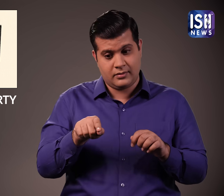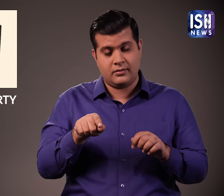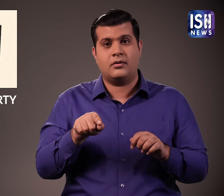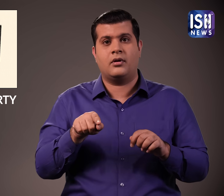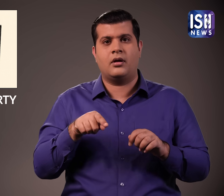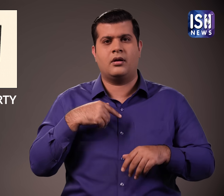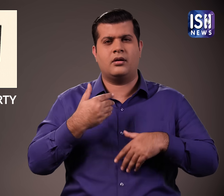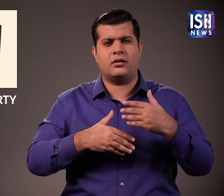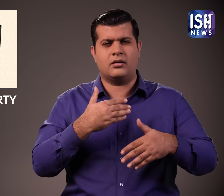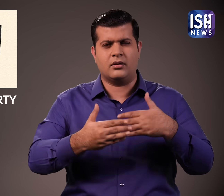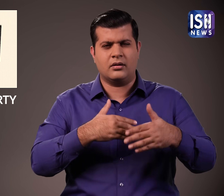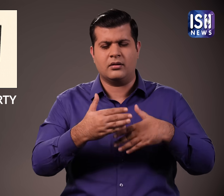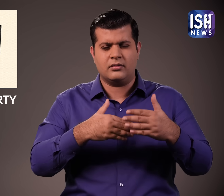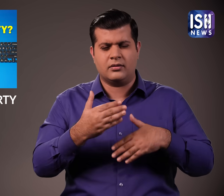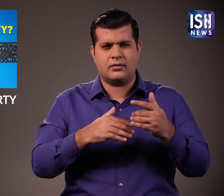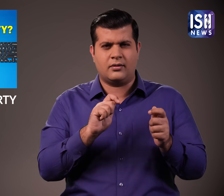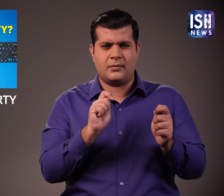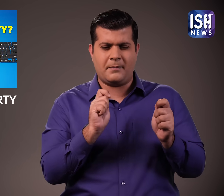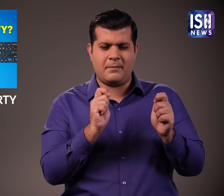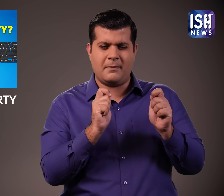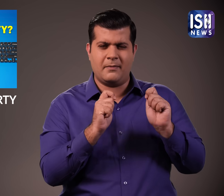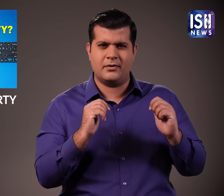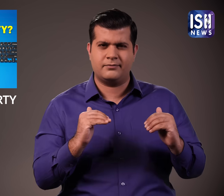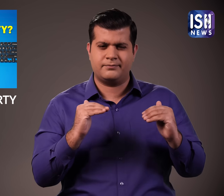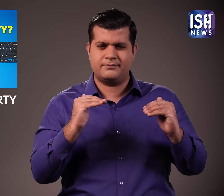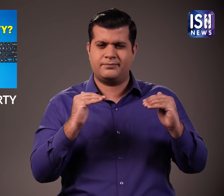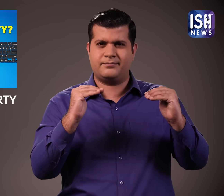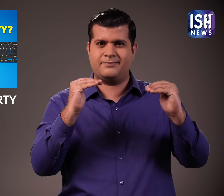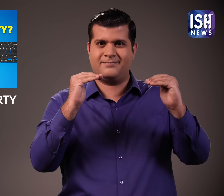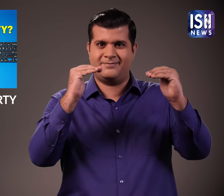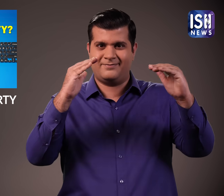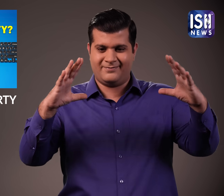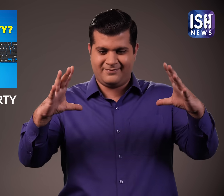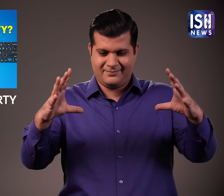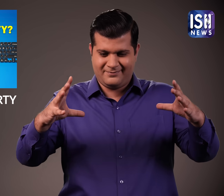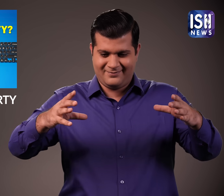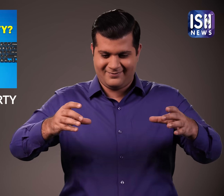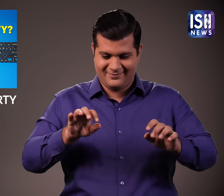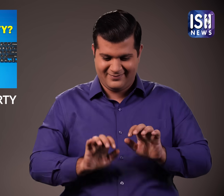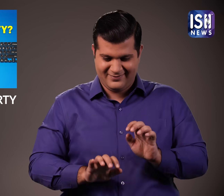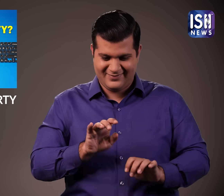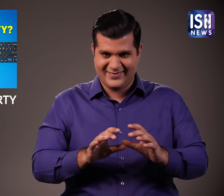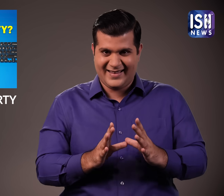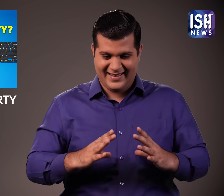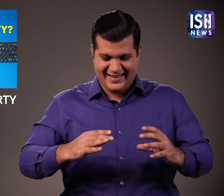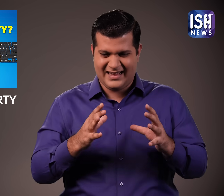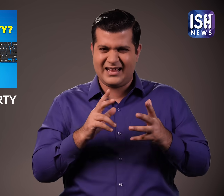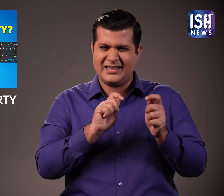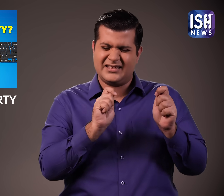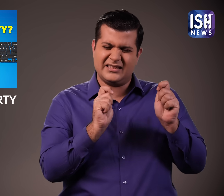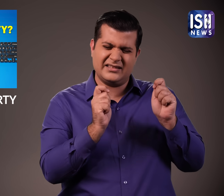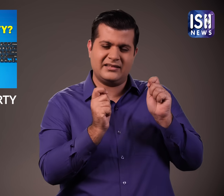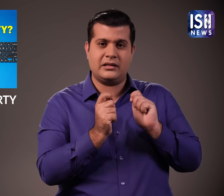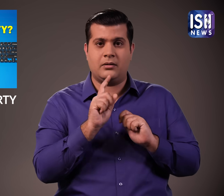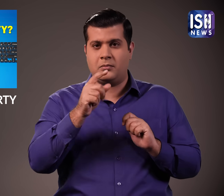Later the invention underwent a lot of modifications and then we had the typewriter.